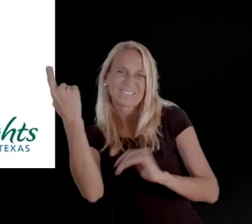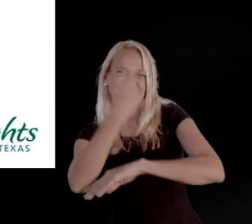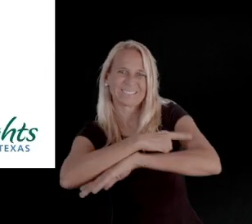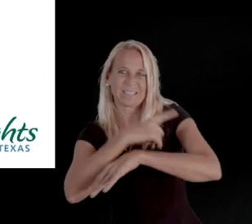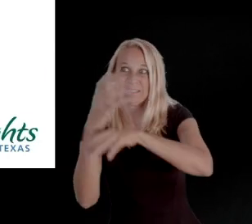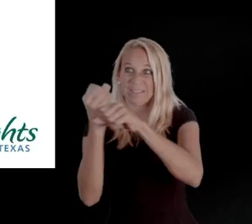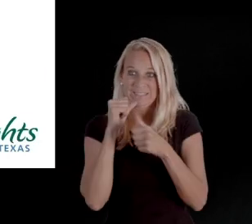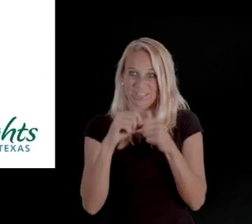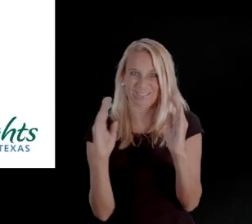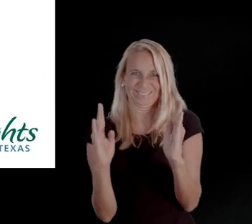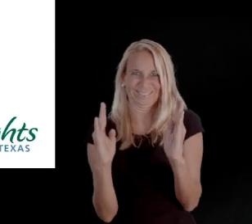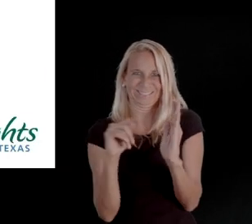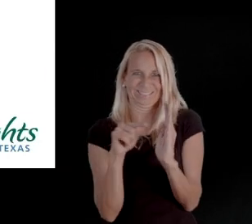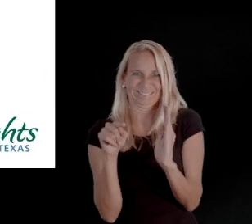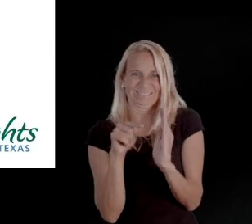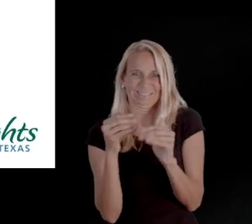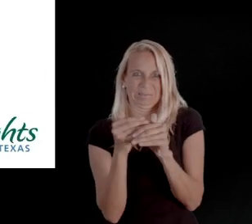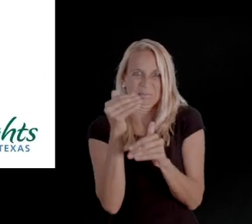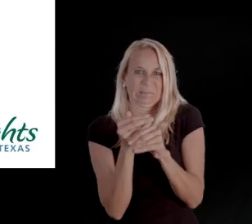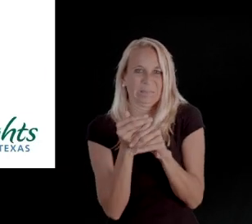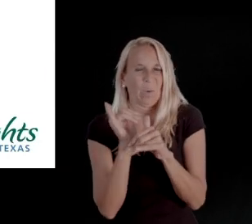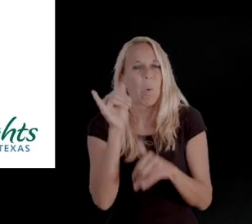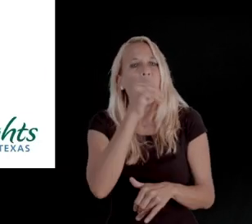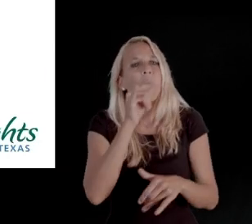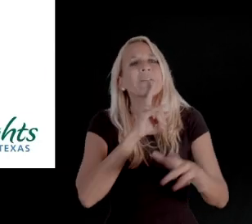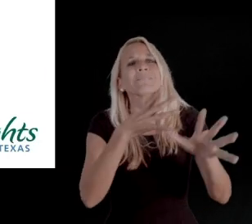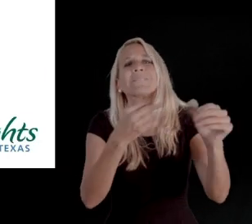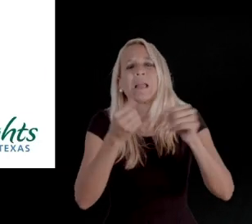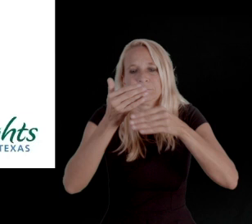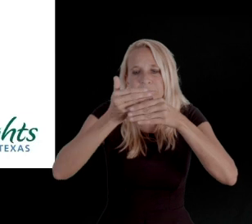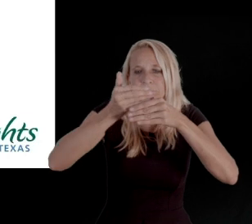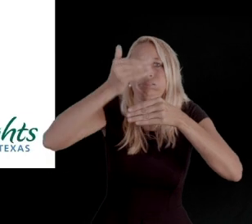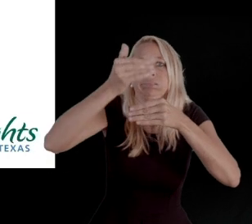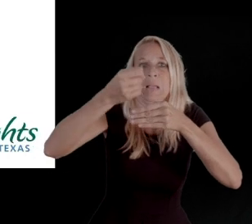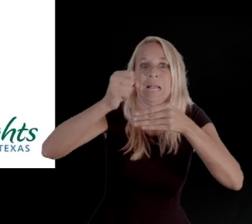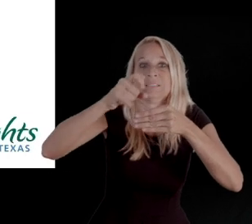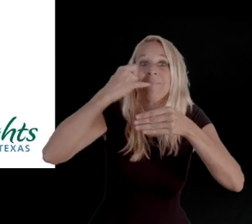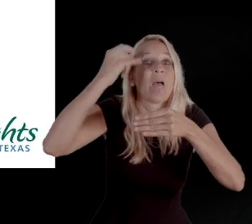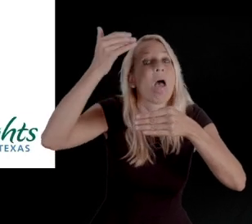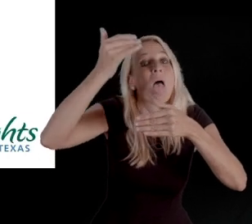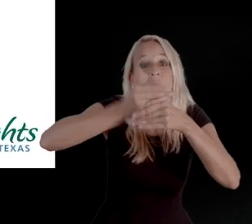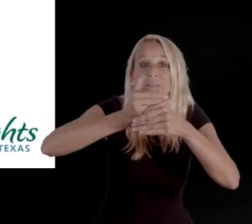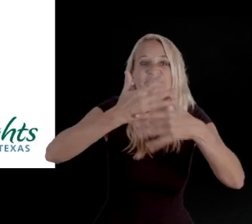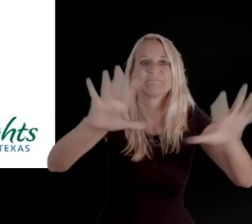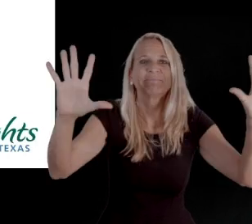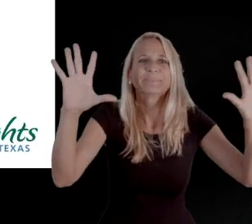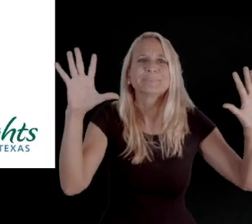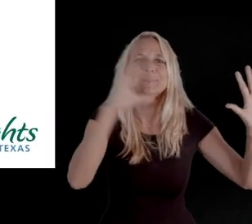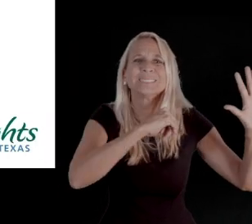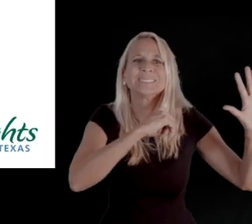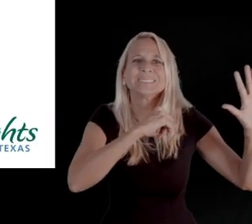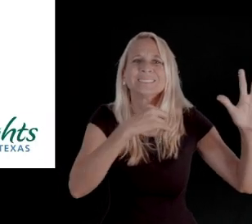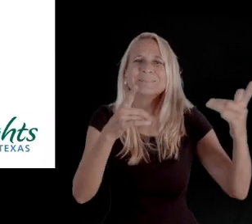10 days to 15 days from the date of your letter. That's a very fast time to immediately go to fair hearing.